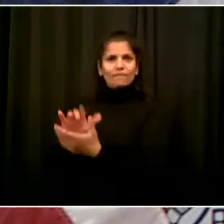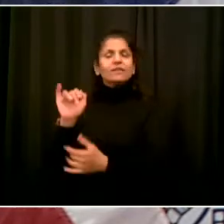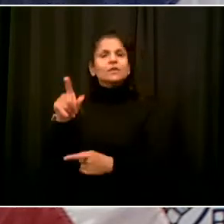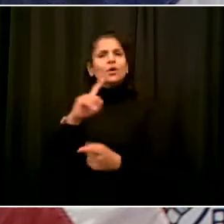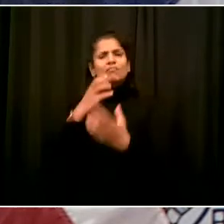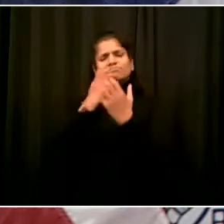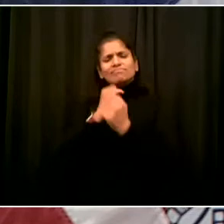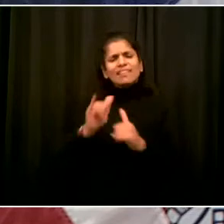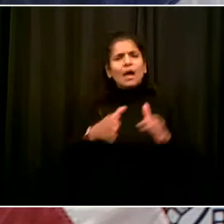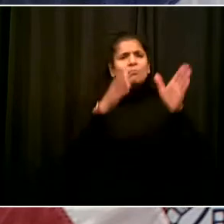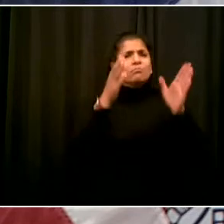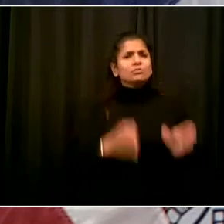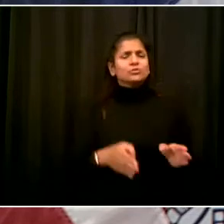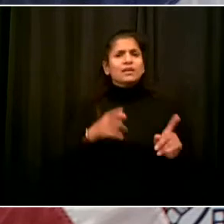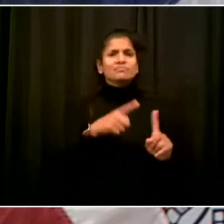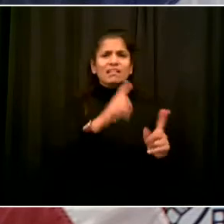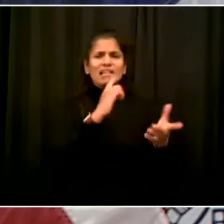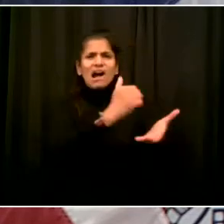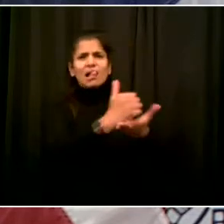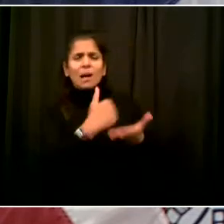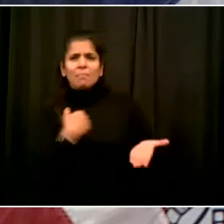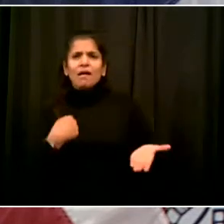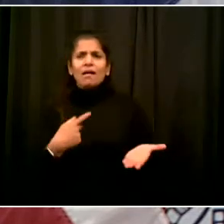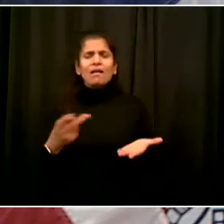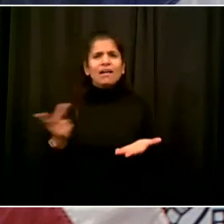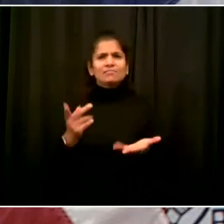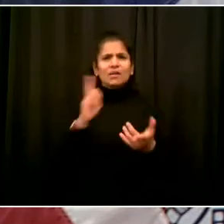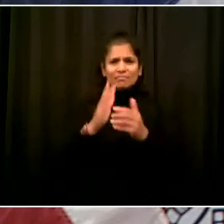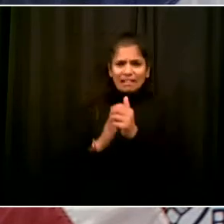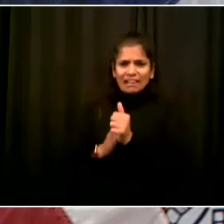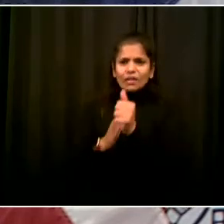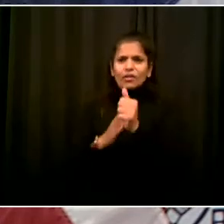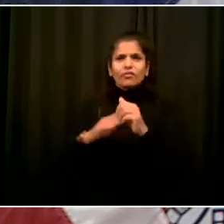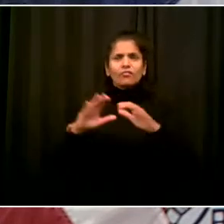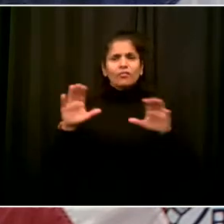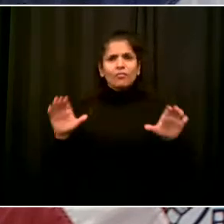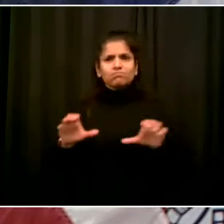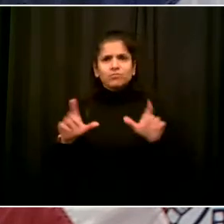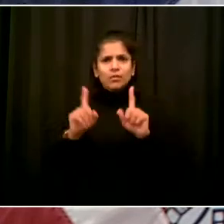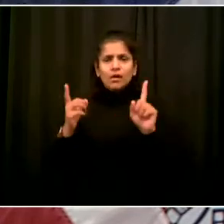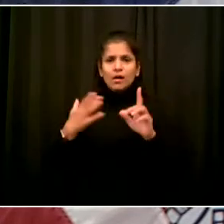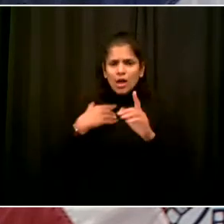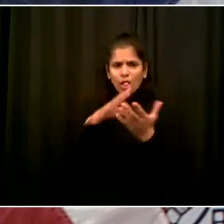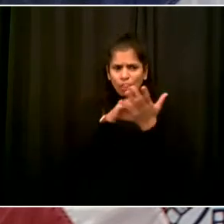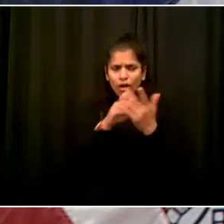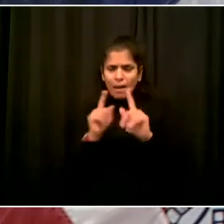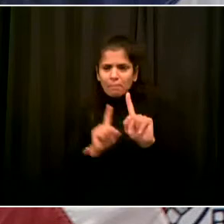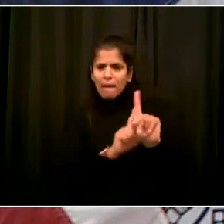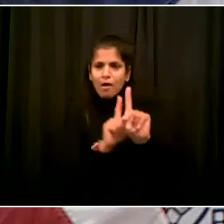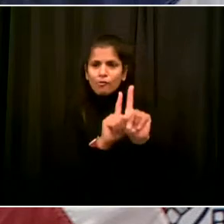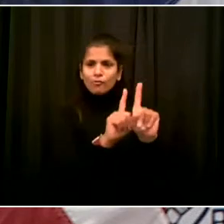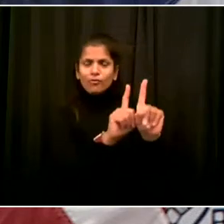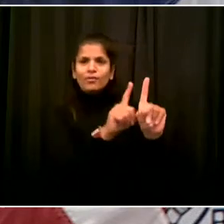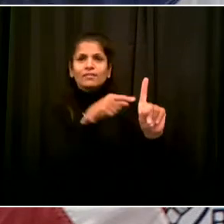DAVID. I'M FEELING A LOT RIGHT N N.OW HHWAE SSOM SEOEOEN WW HOMEANT SO MUCH TO US AND HAD A